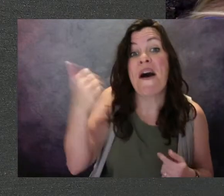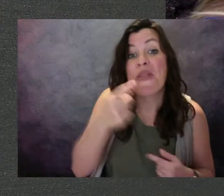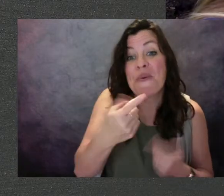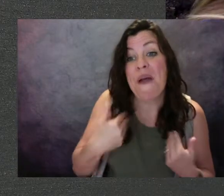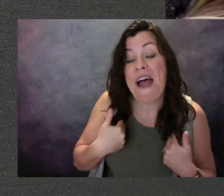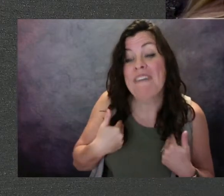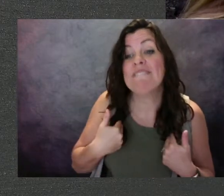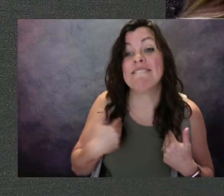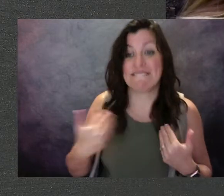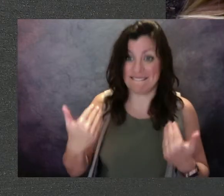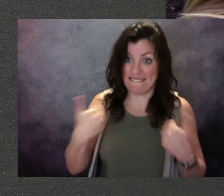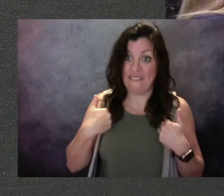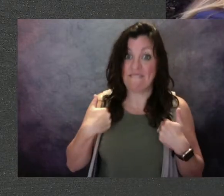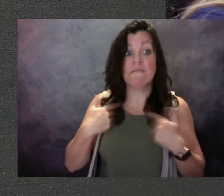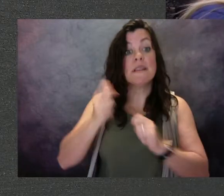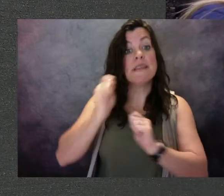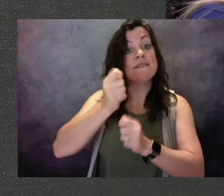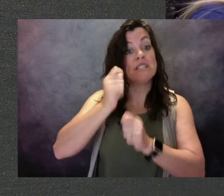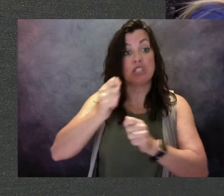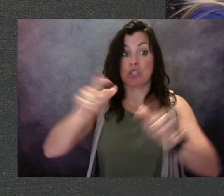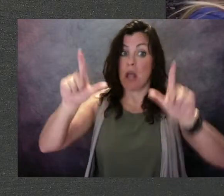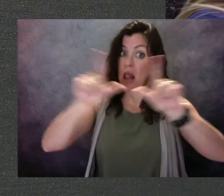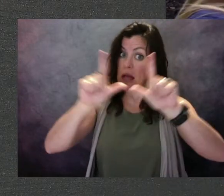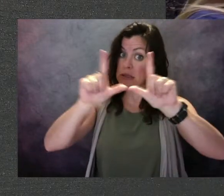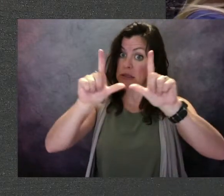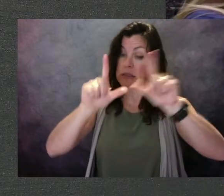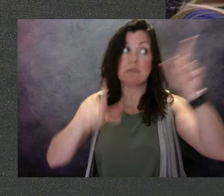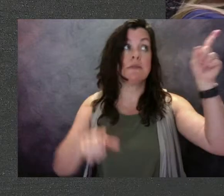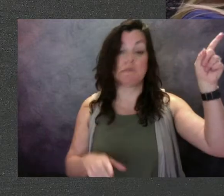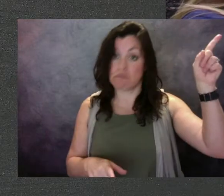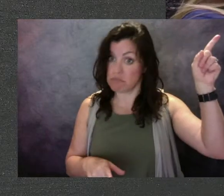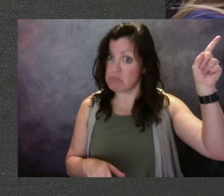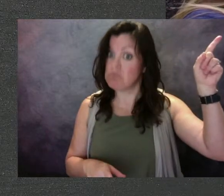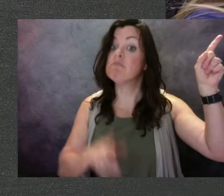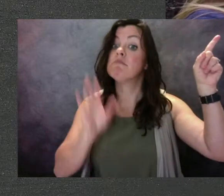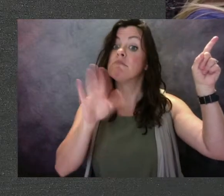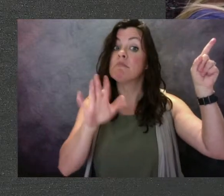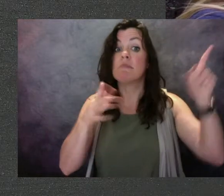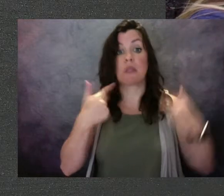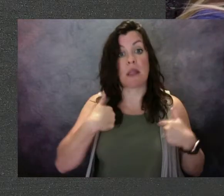Oh, I have my fishing license. Everybody that fishes, after a certain age needs a license